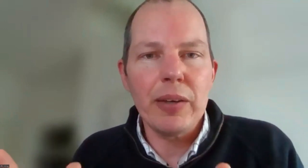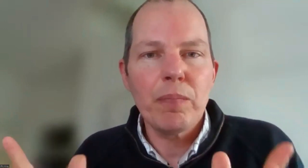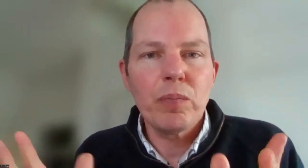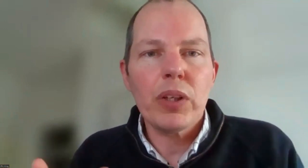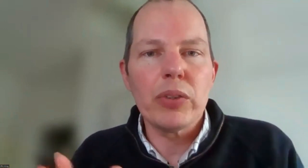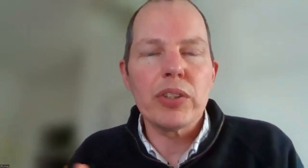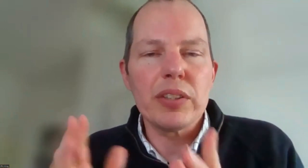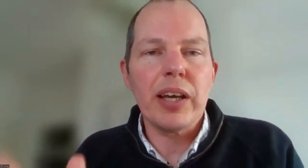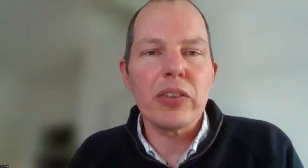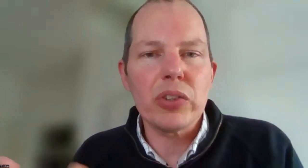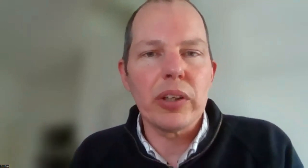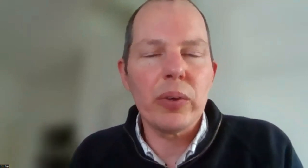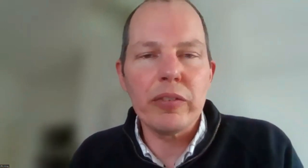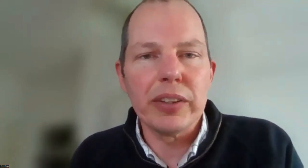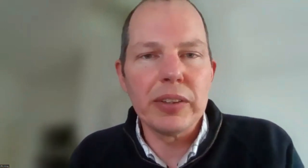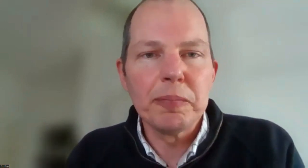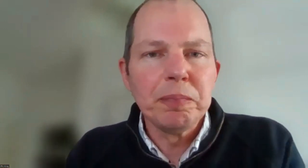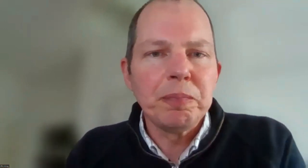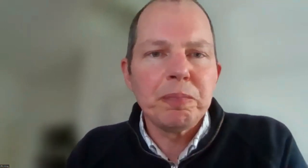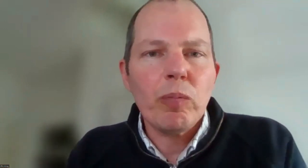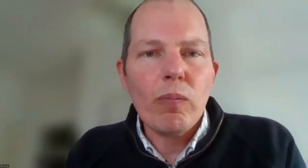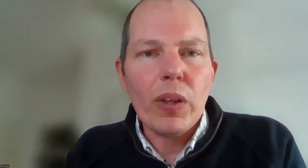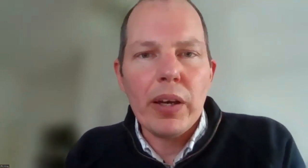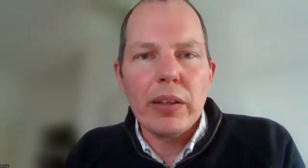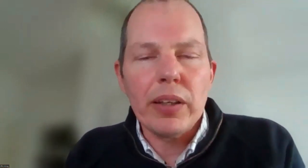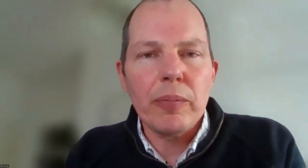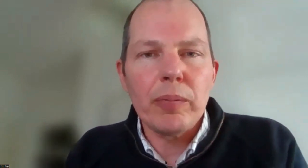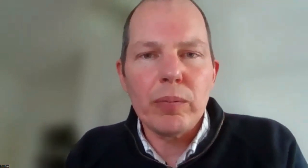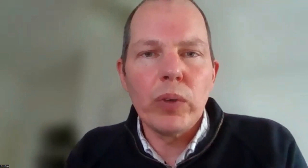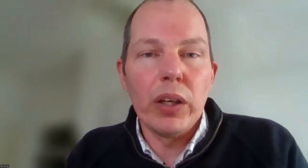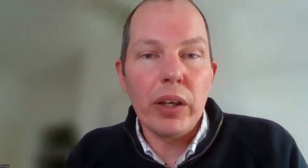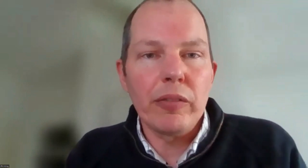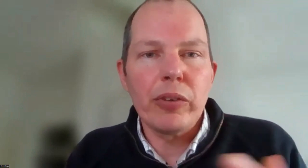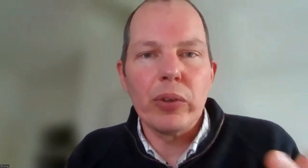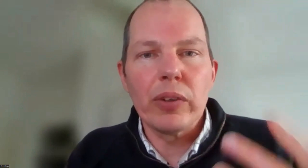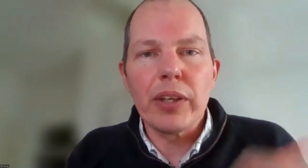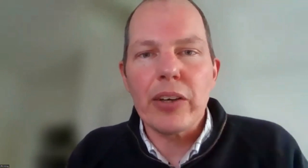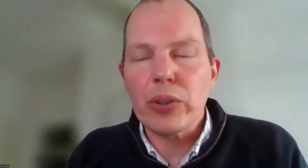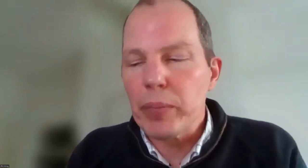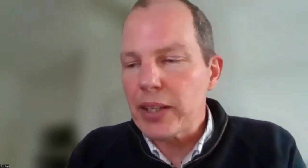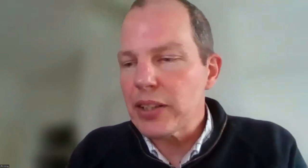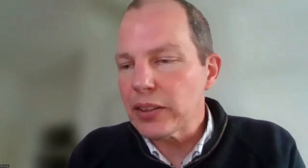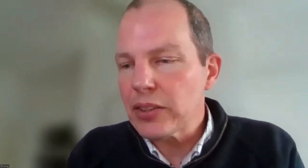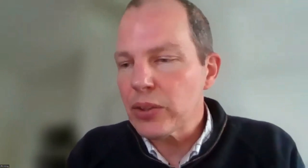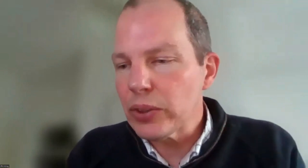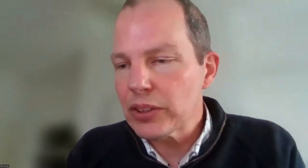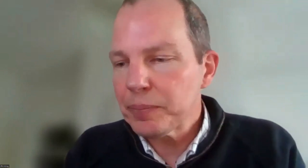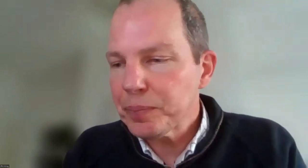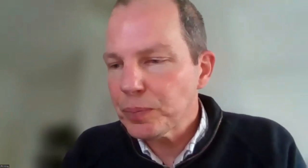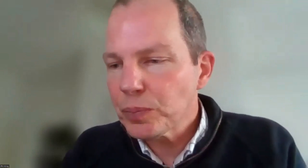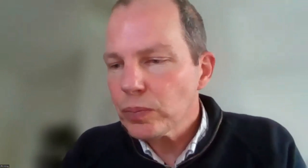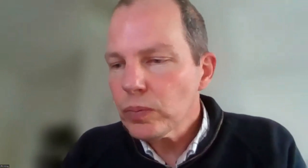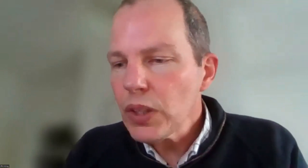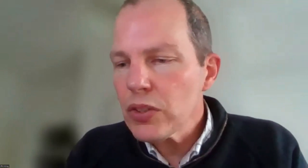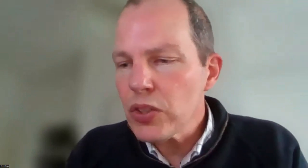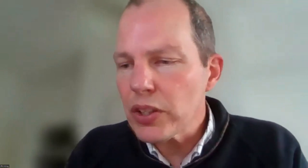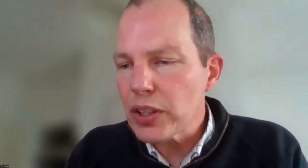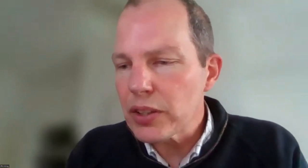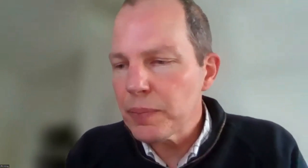the closest natural equivalent and we're looking for natural BSL discourse structures